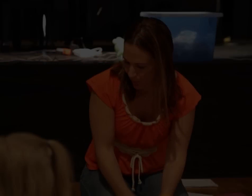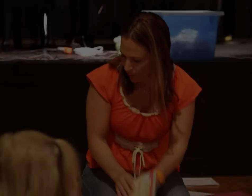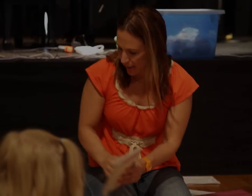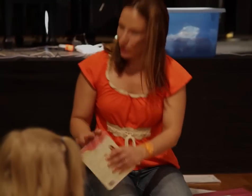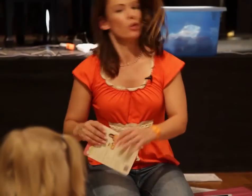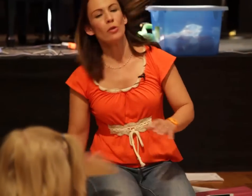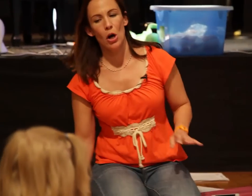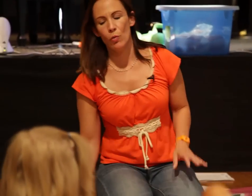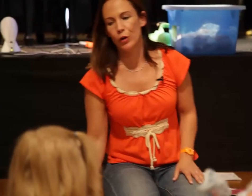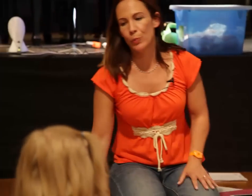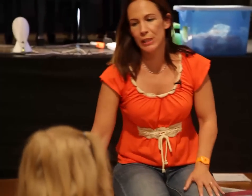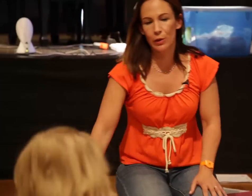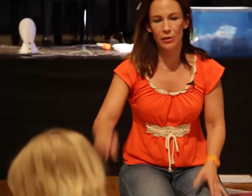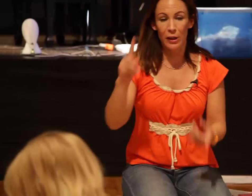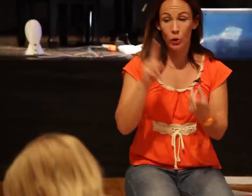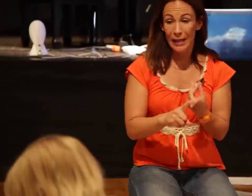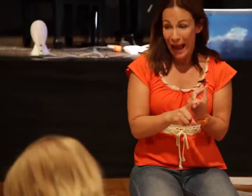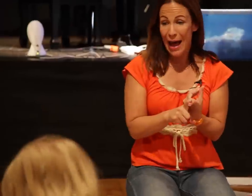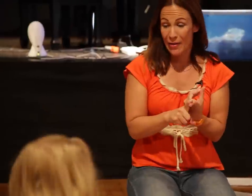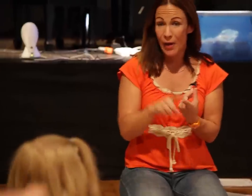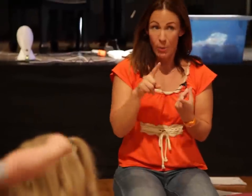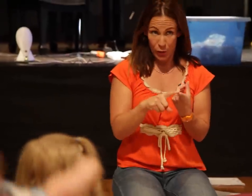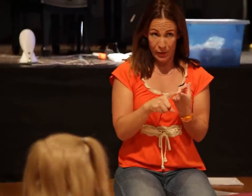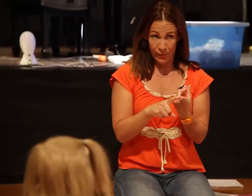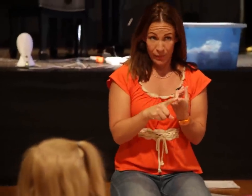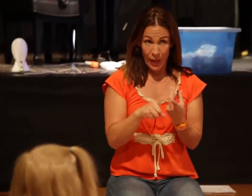Now parents so you know for your materials fee you can have a book,